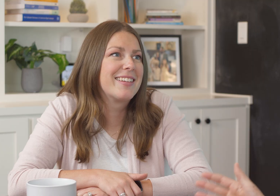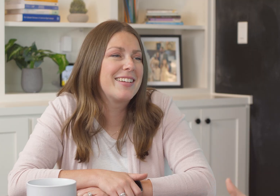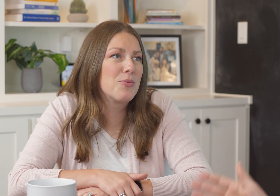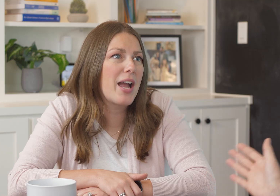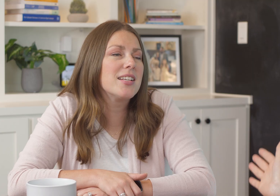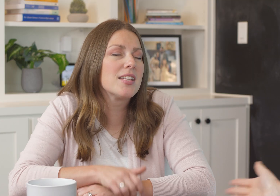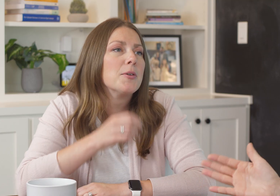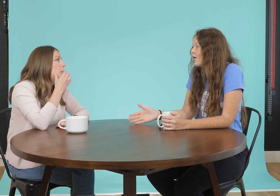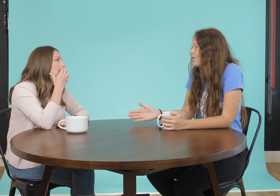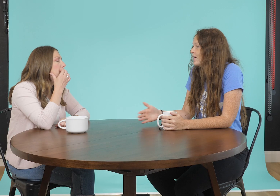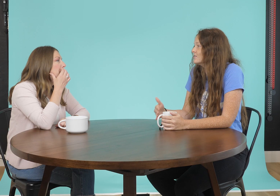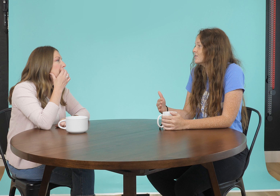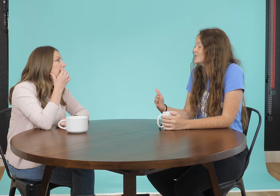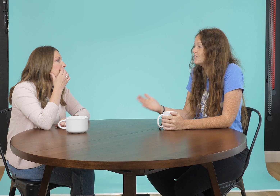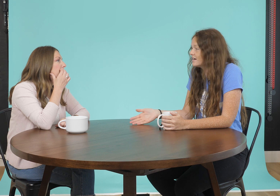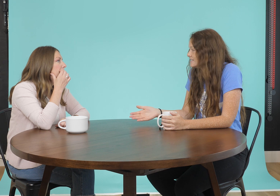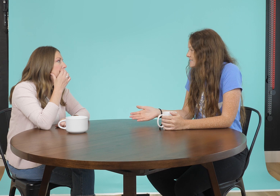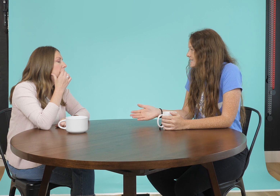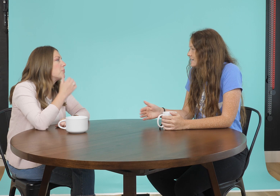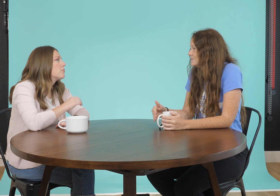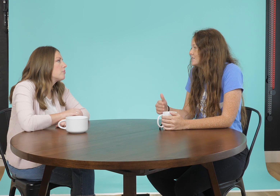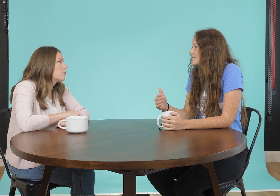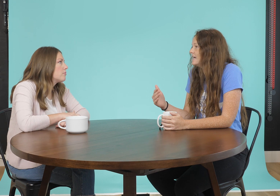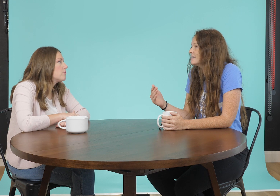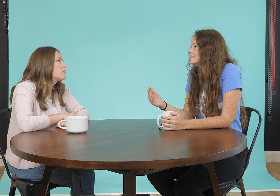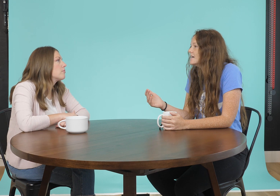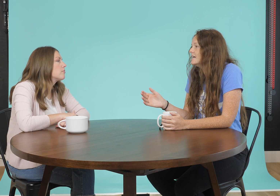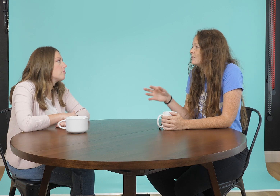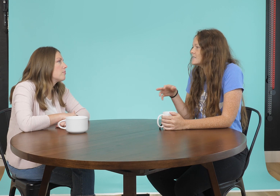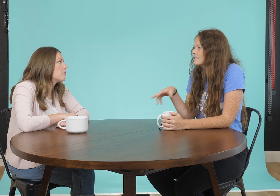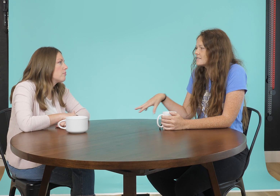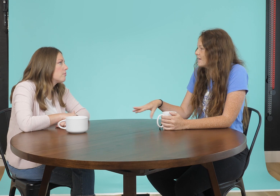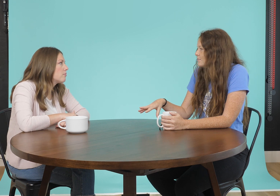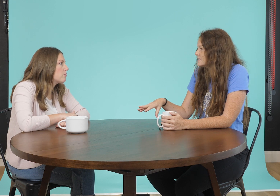So I had to go and learn Ugandan Sign language and it was in the slums